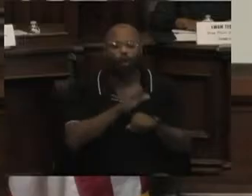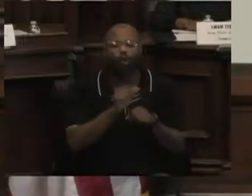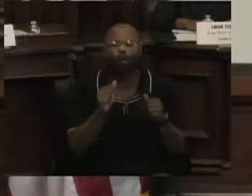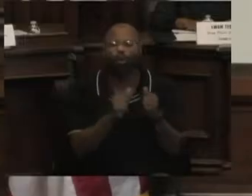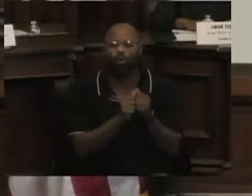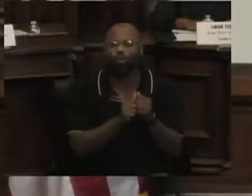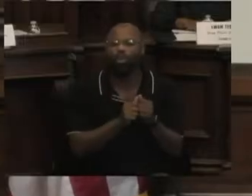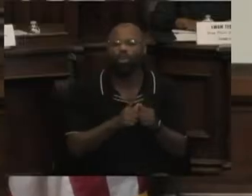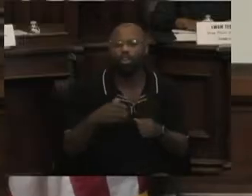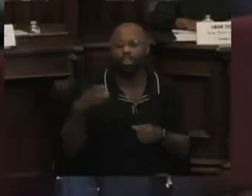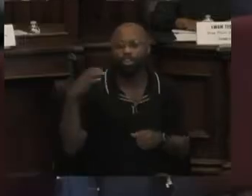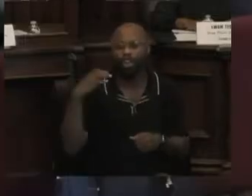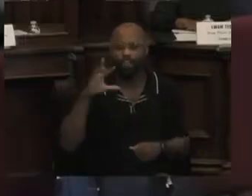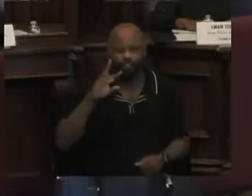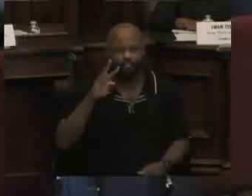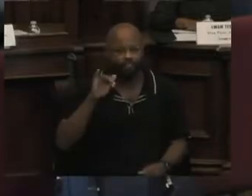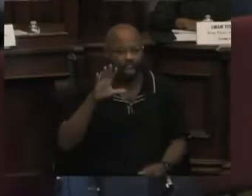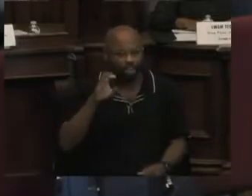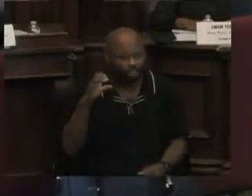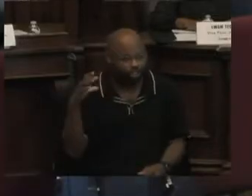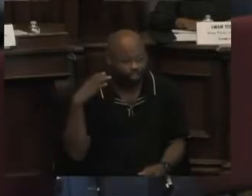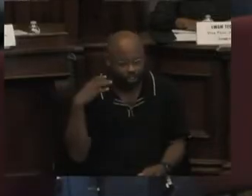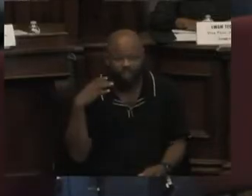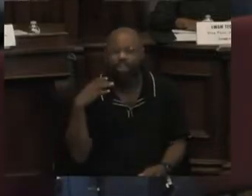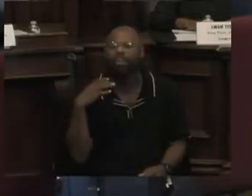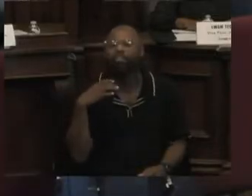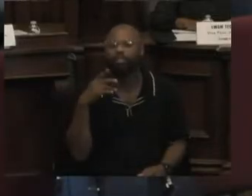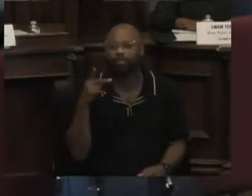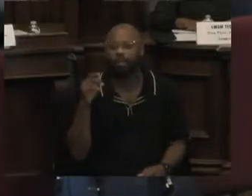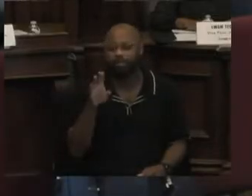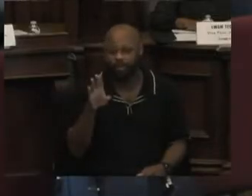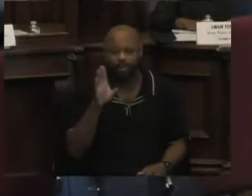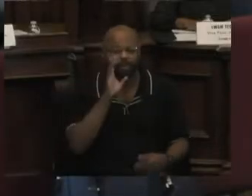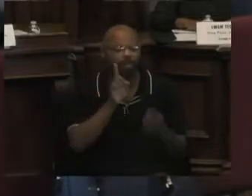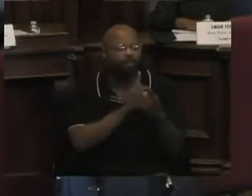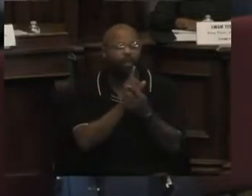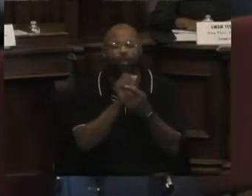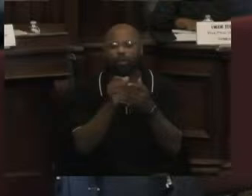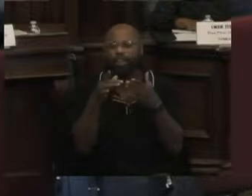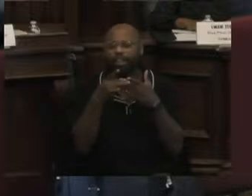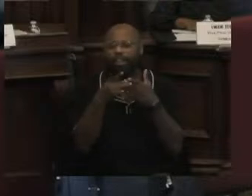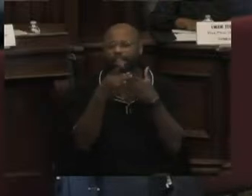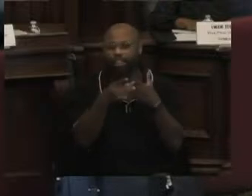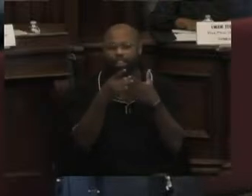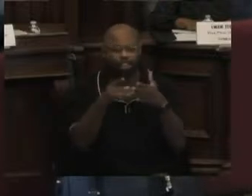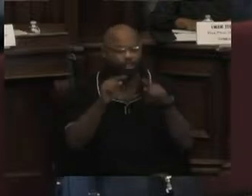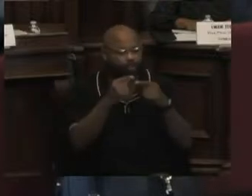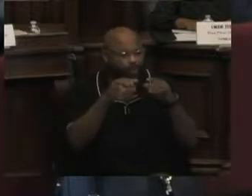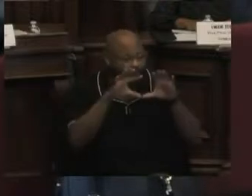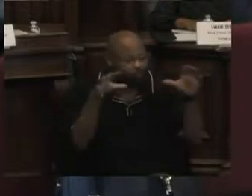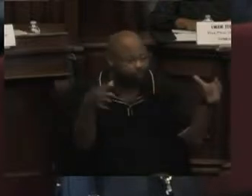created in a vacuum. I worked with the chair and the vice